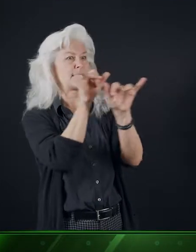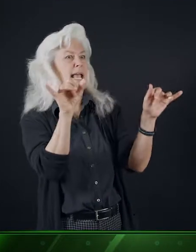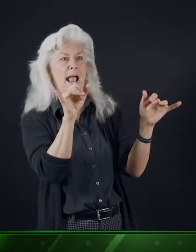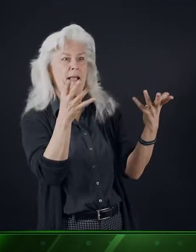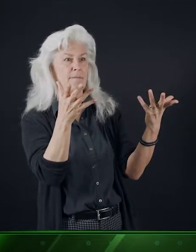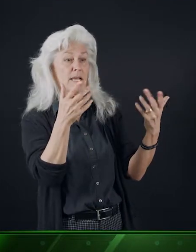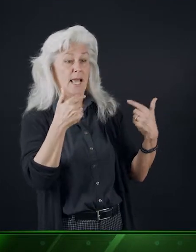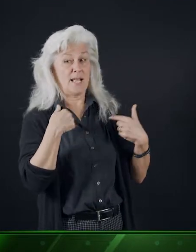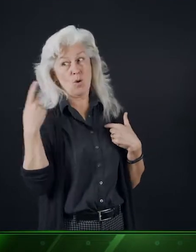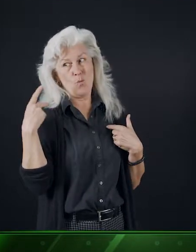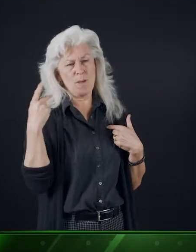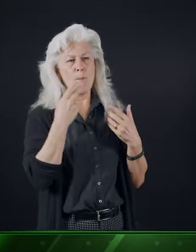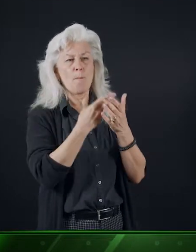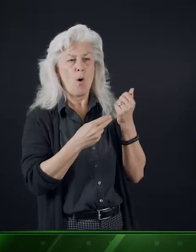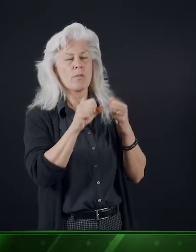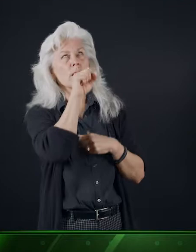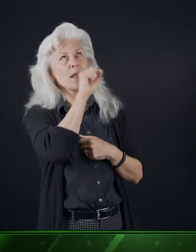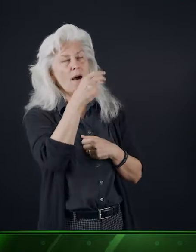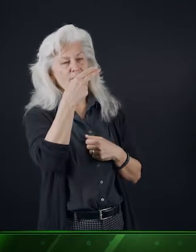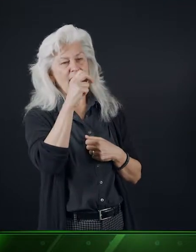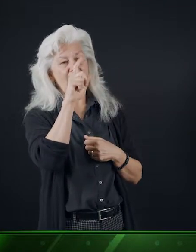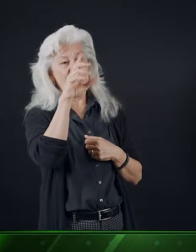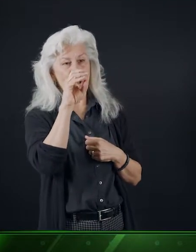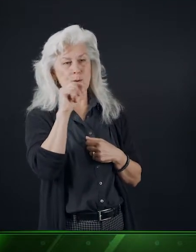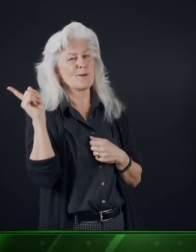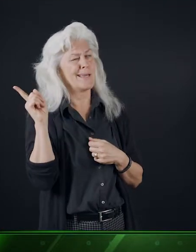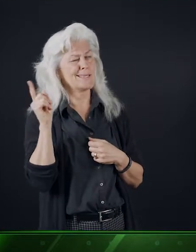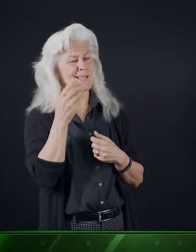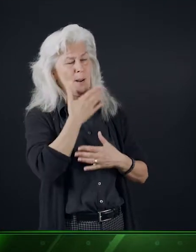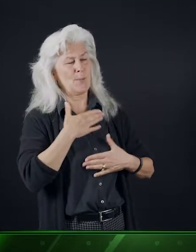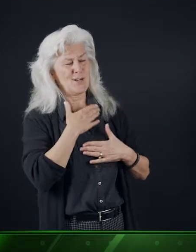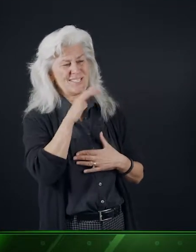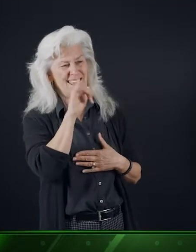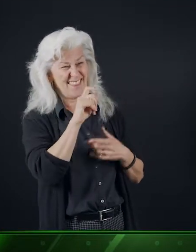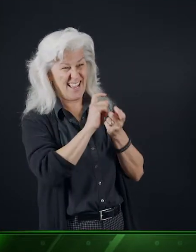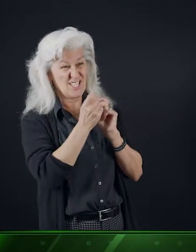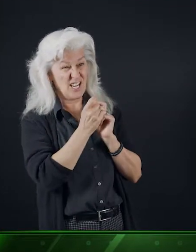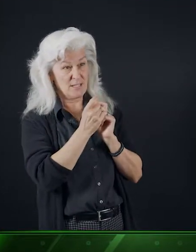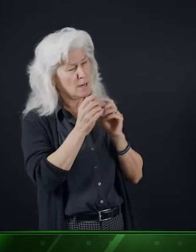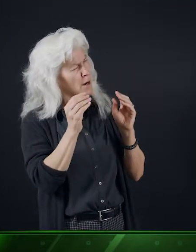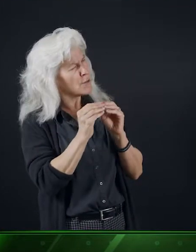I'm sure he's really going to appreciate this. Is there more? What else does Halo Infinite include?